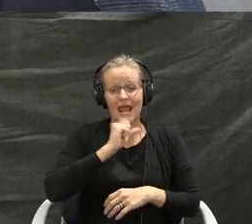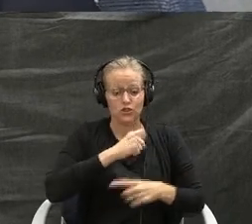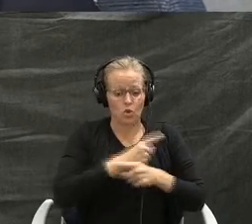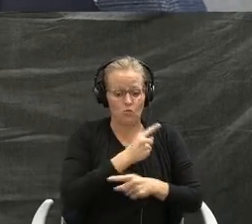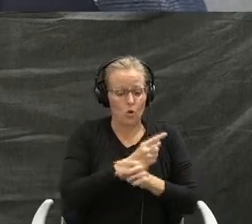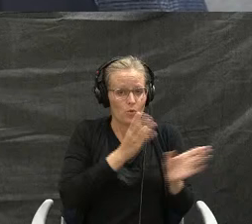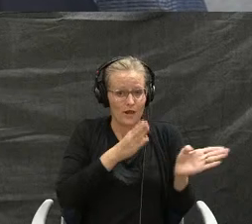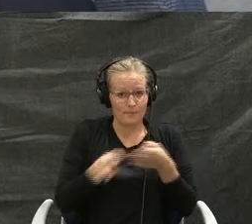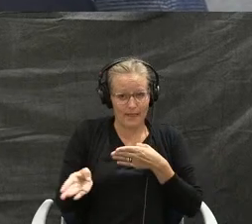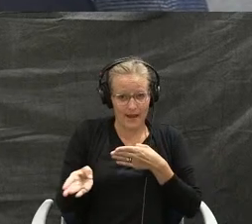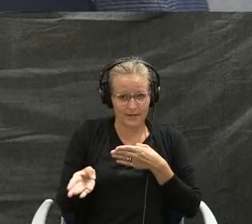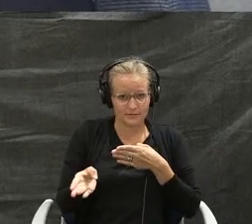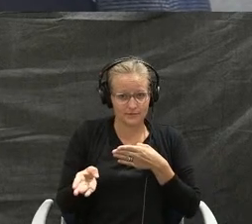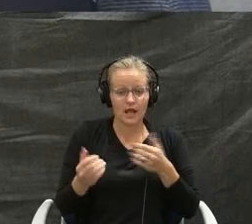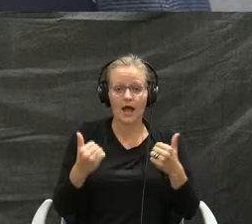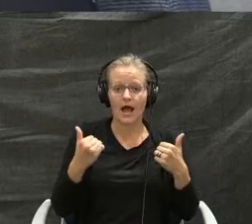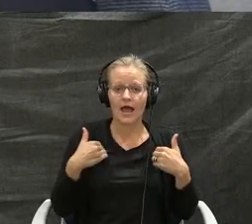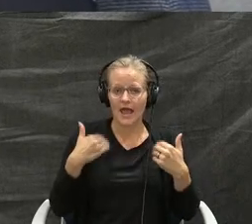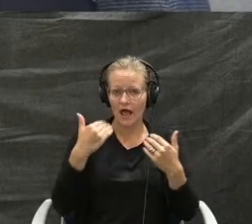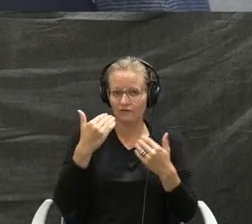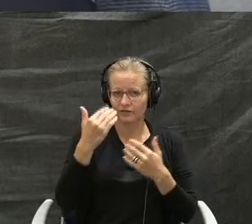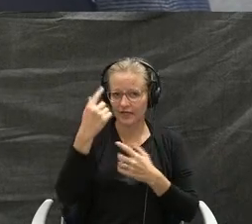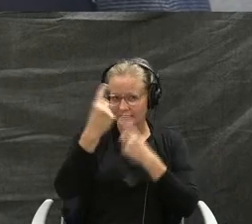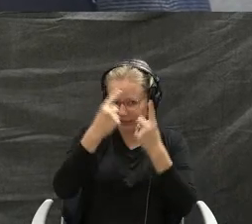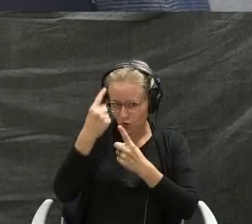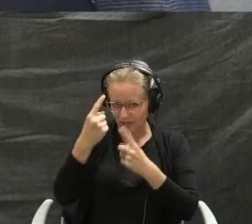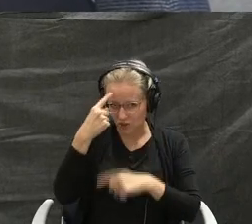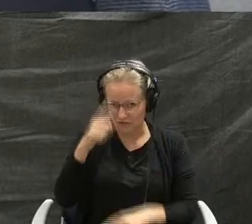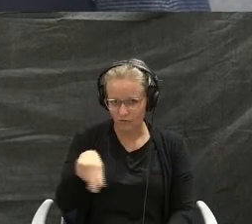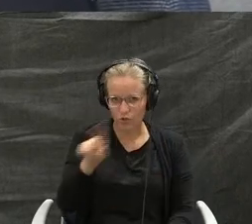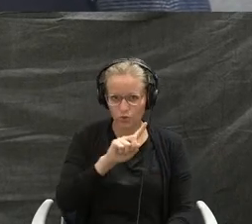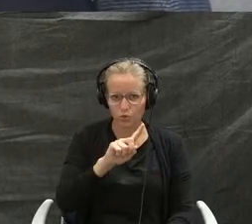It is virtually impossible for teachers to social distance with